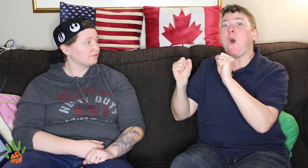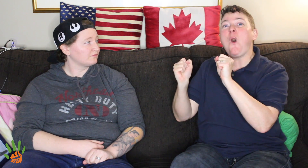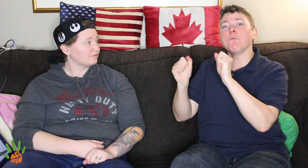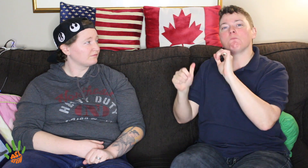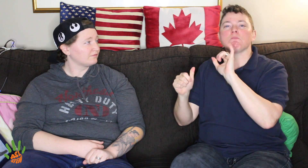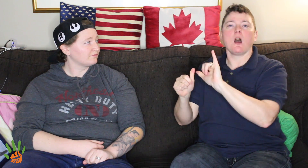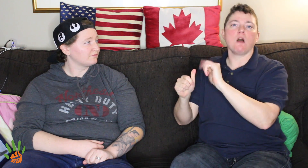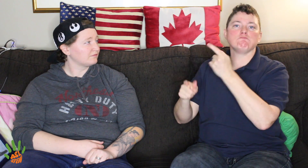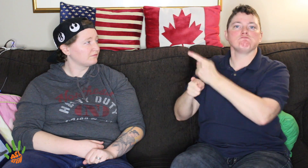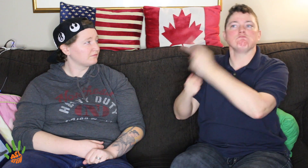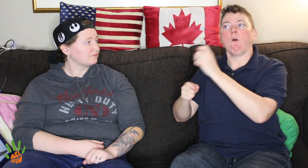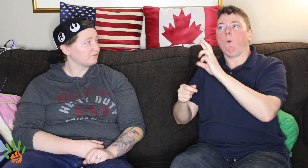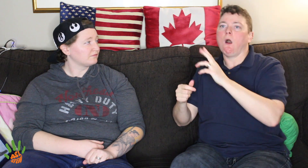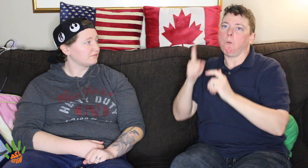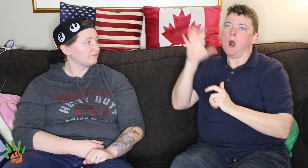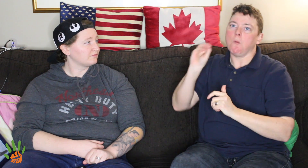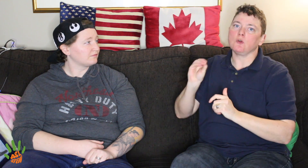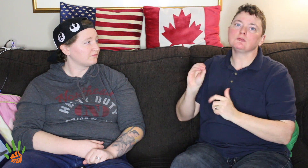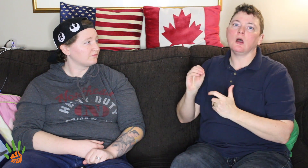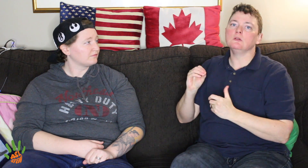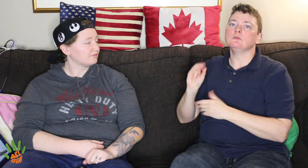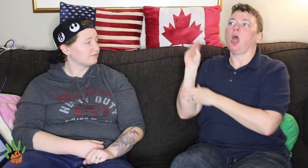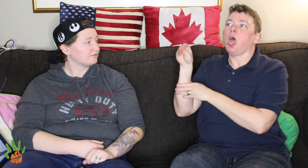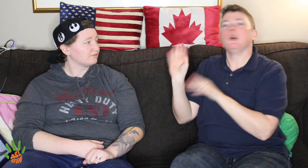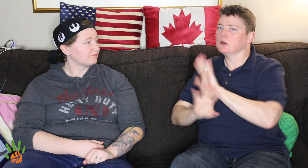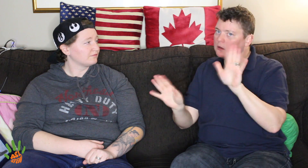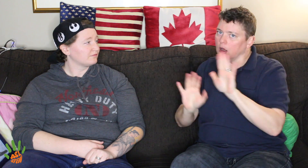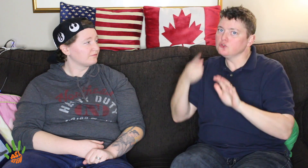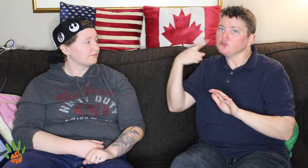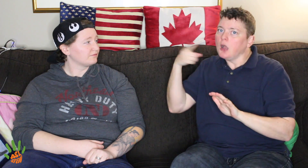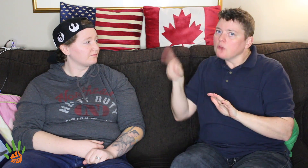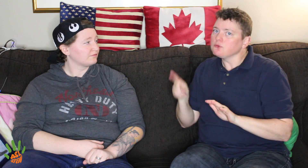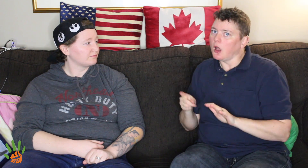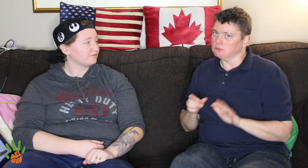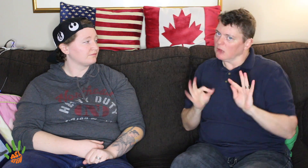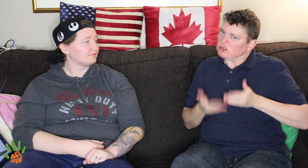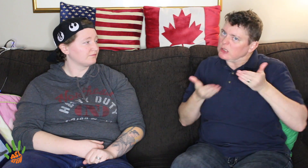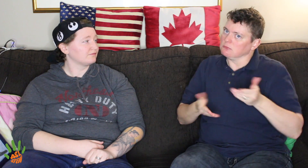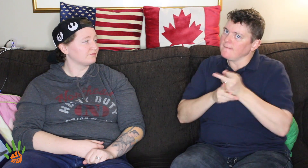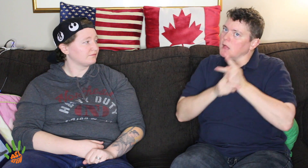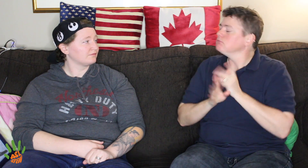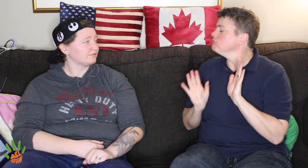Watch the vlog and don't just assume everything is 100% correct. Definitely do your research beforehand.